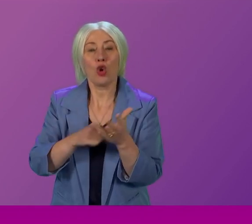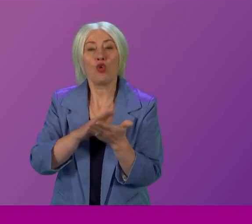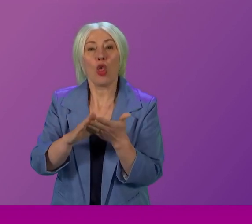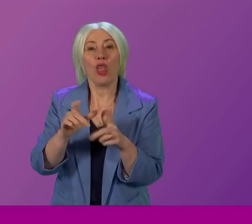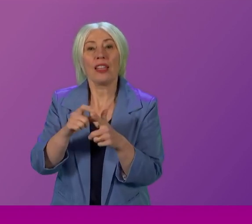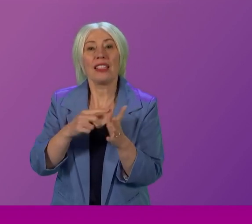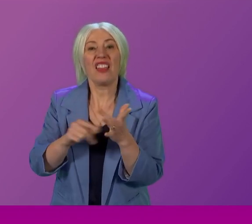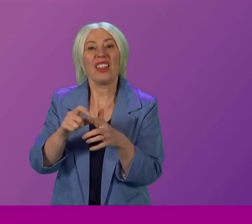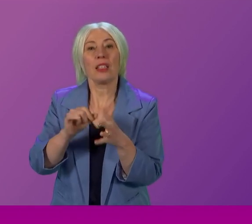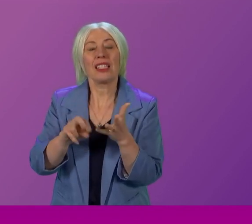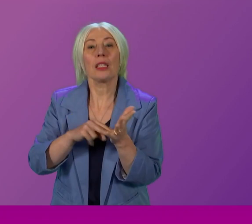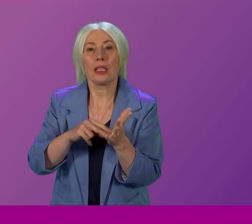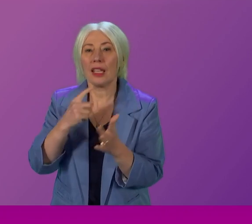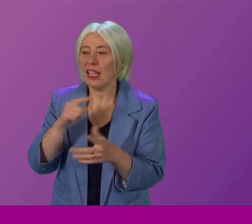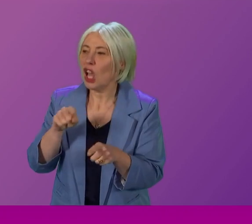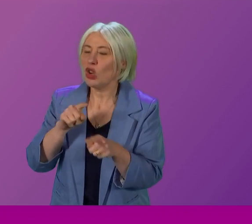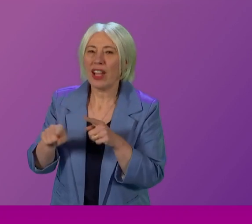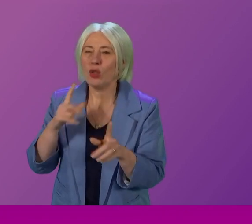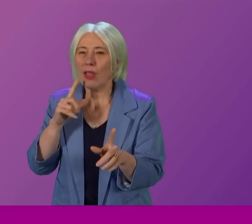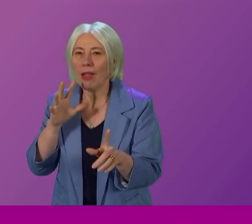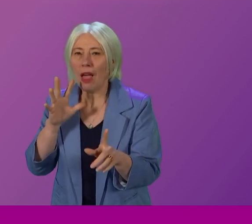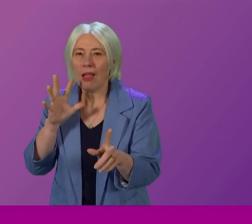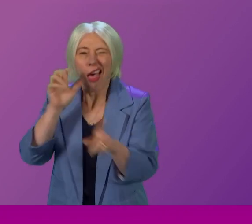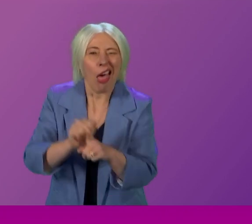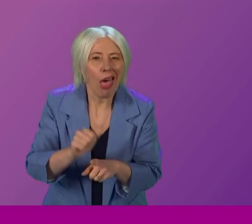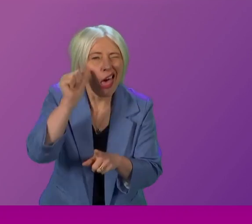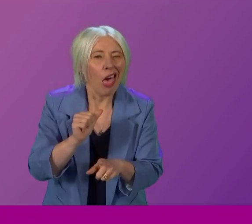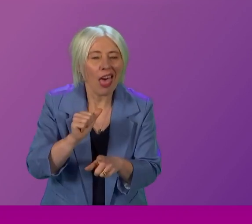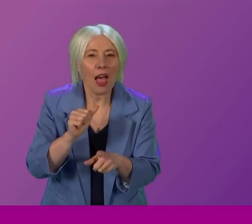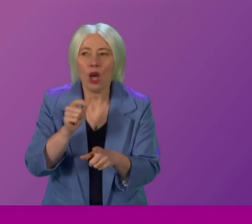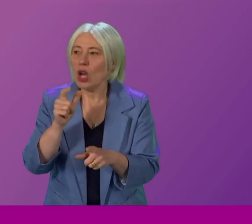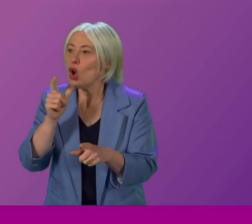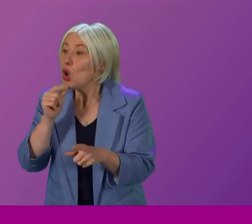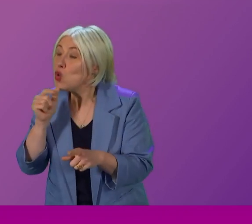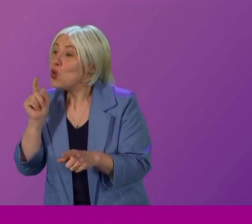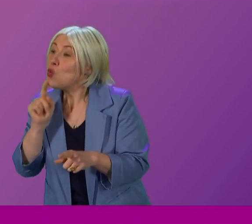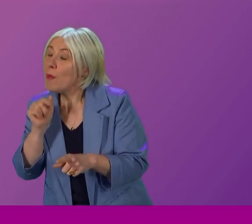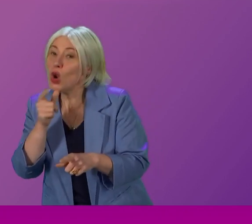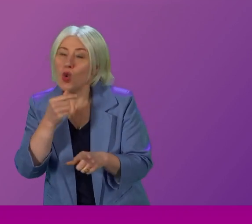“Trying to do gotcha questions about who is a woman, who is a man, I’m not sure that helps,